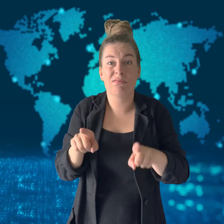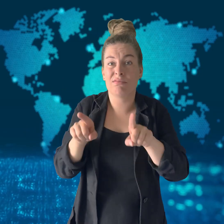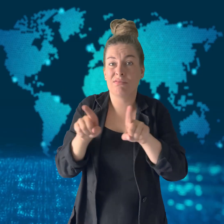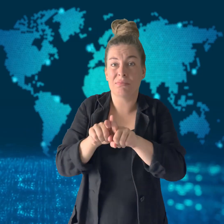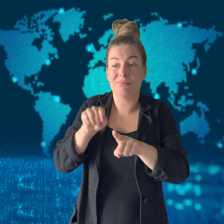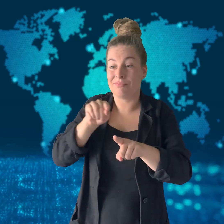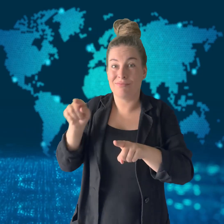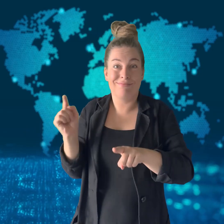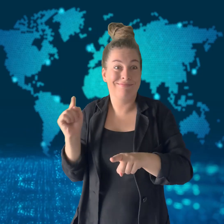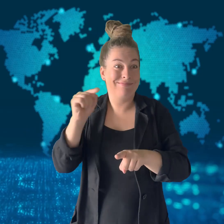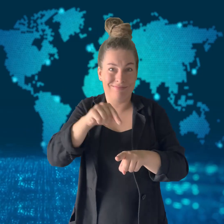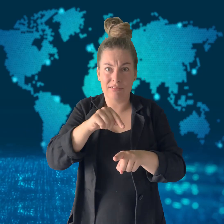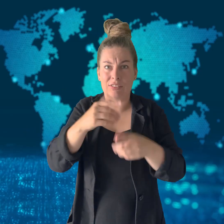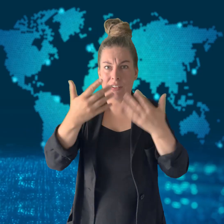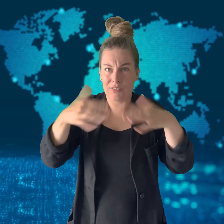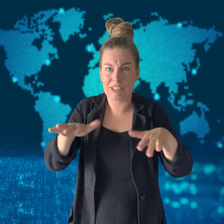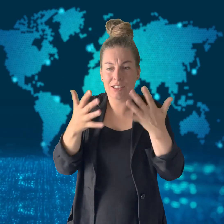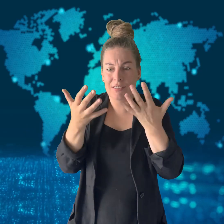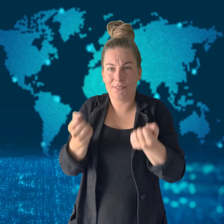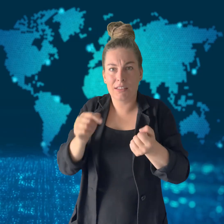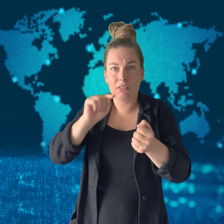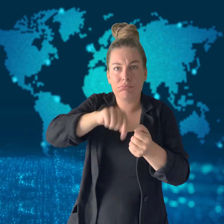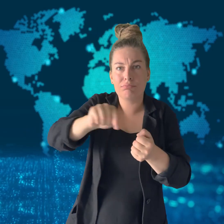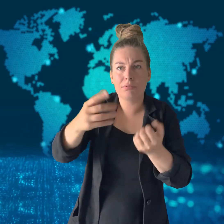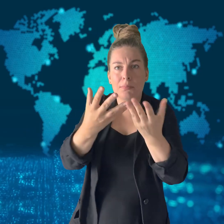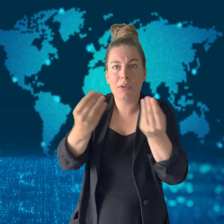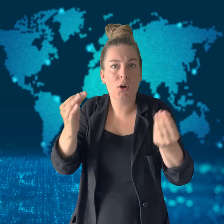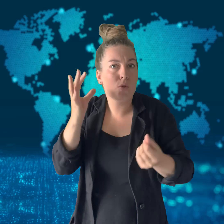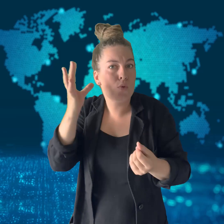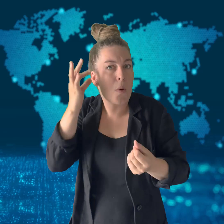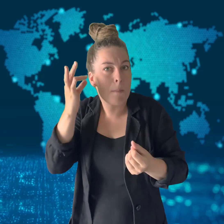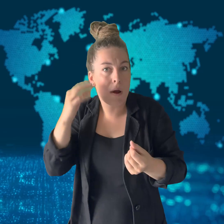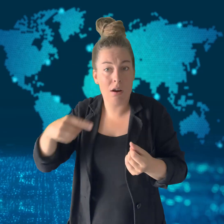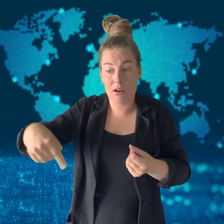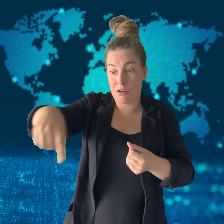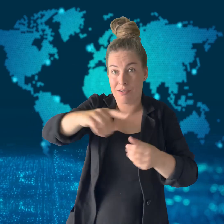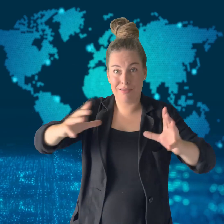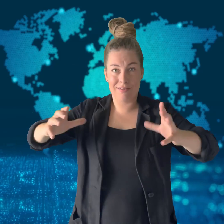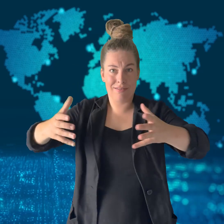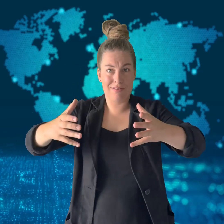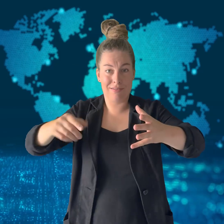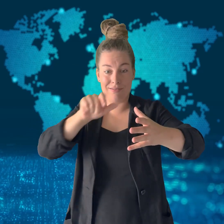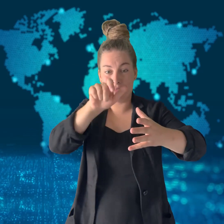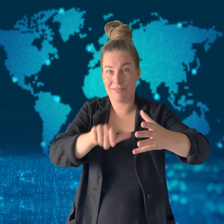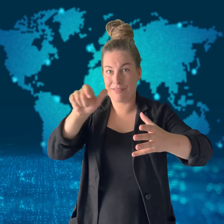she saw Torres as a symbol of hope.